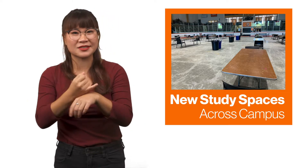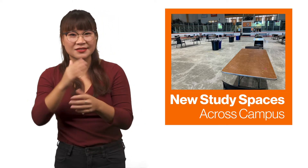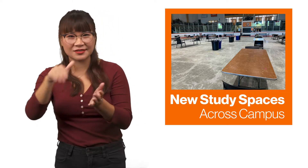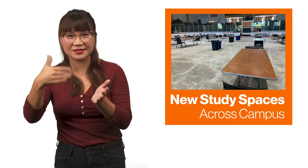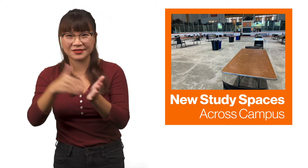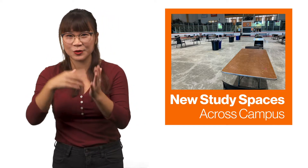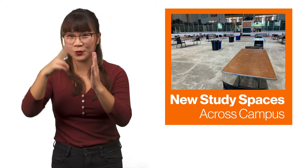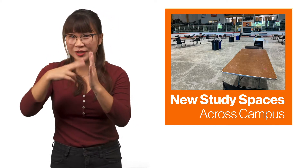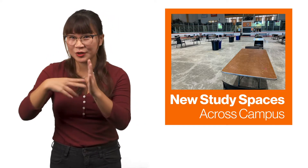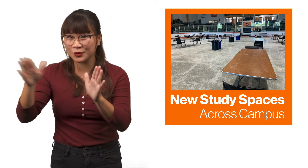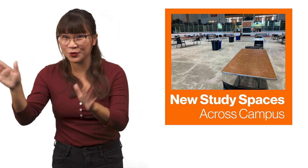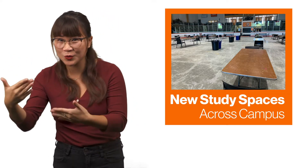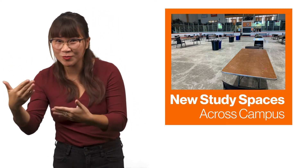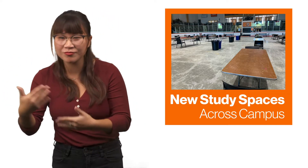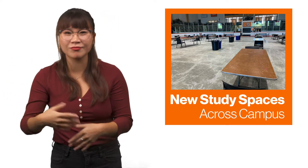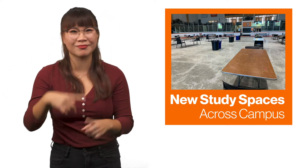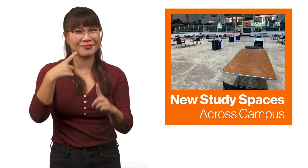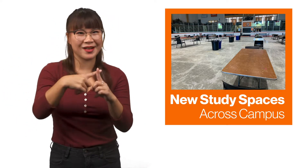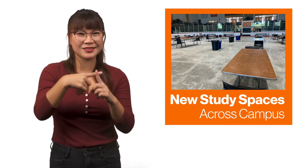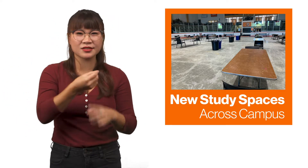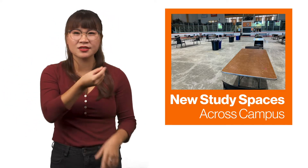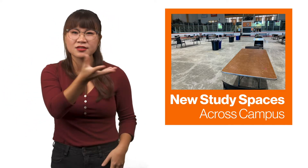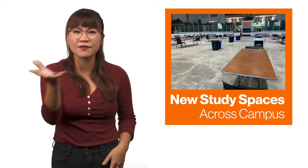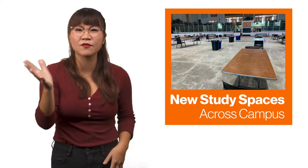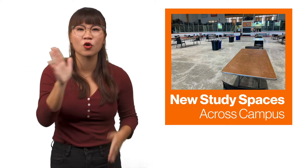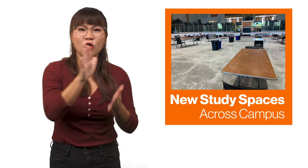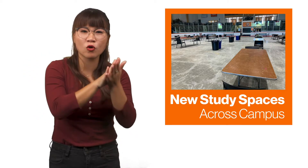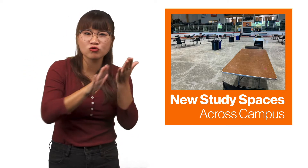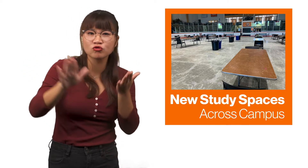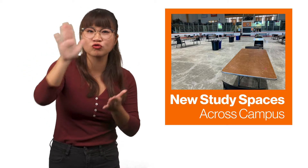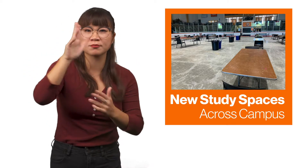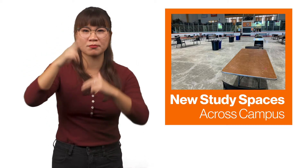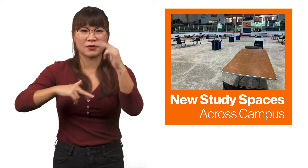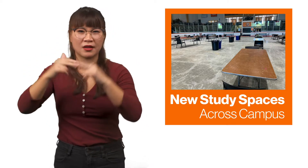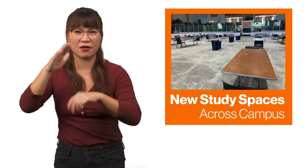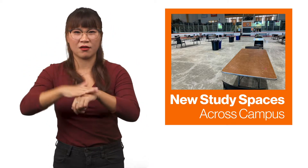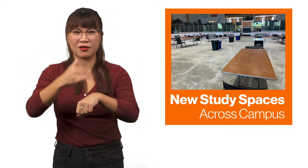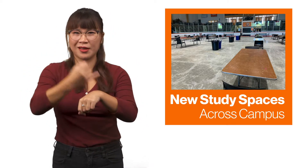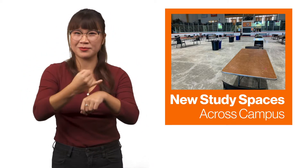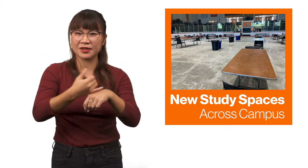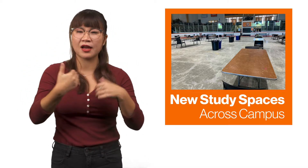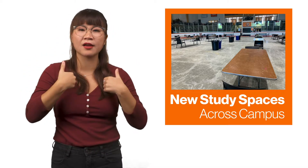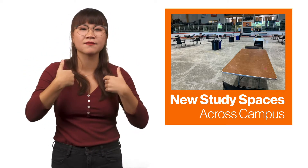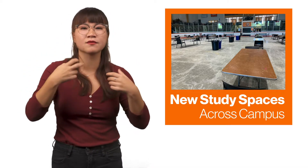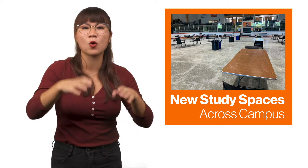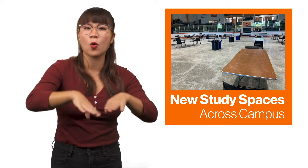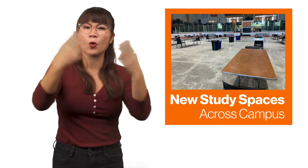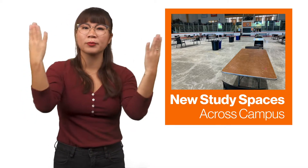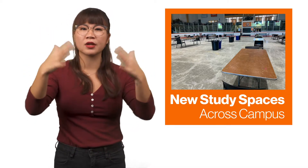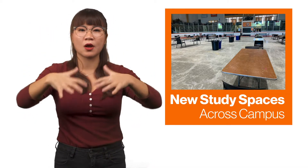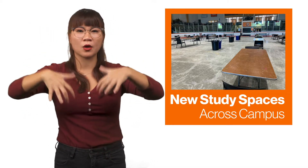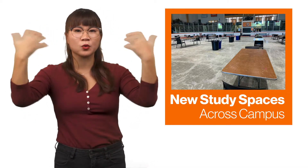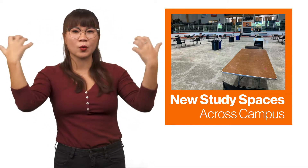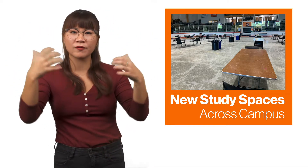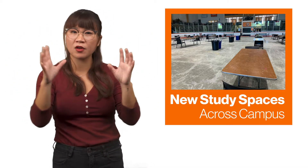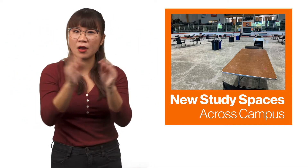and the Campus Center Reading Room. In addition, several buildings on campus have opened auditoriums